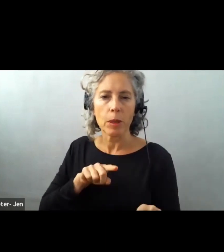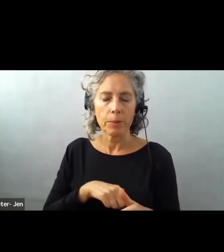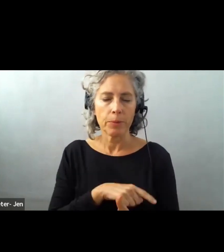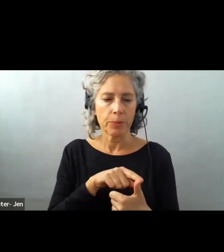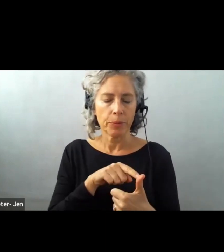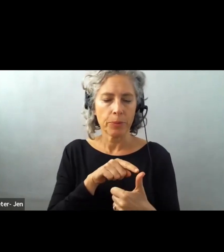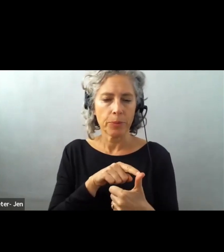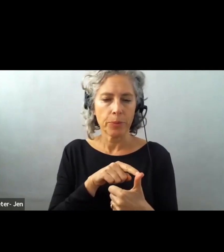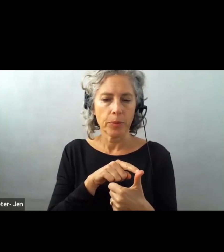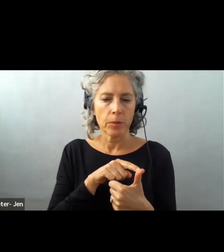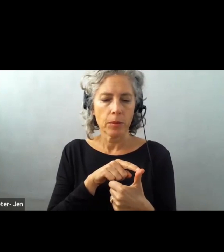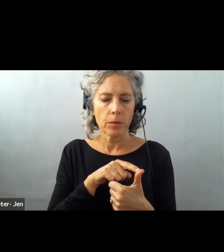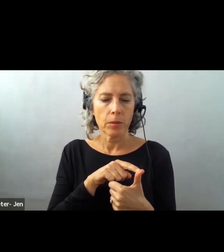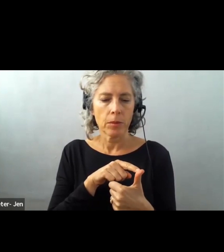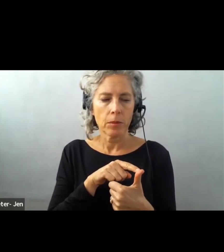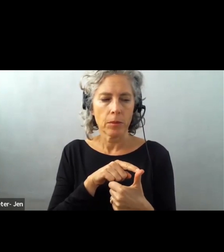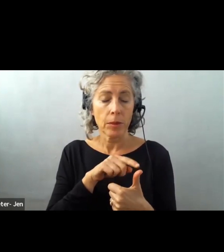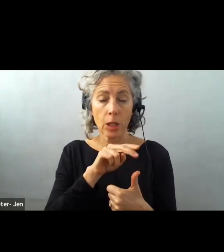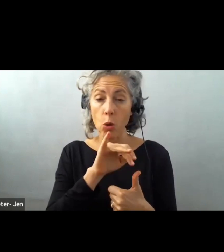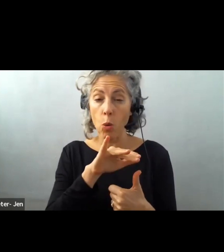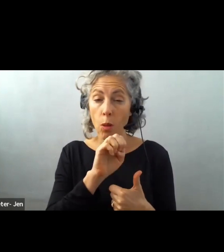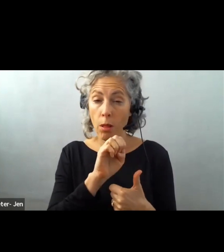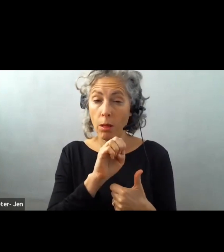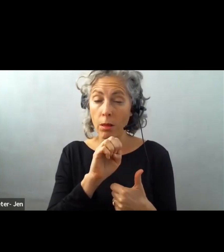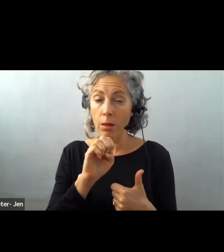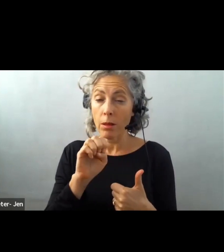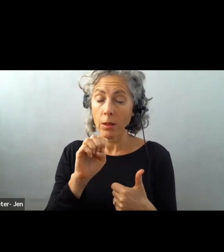First, we will turn to Nicole blank. And Nicole will be